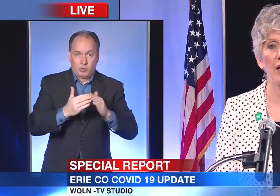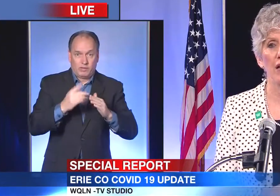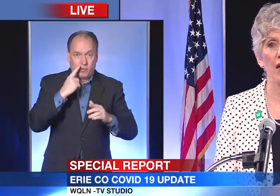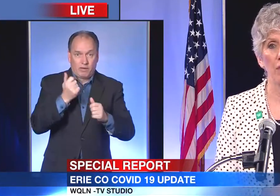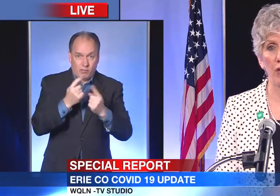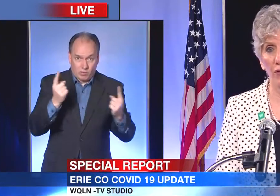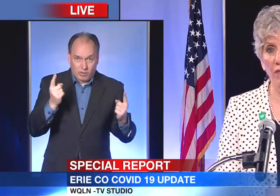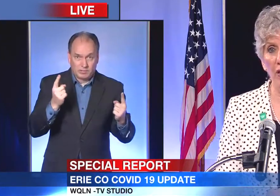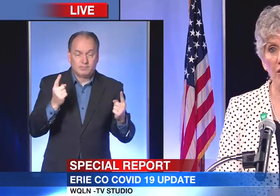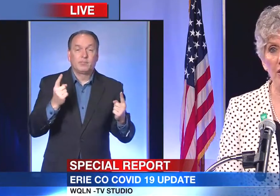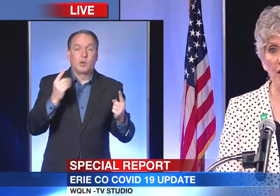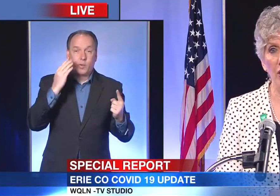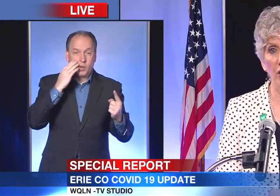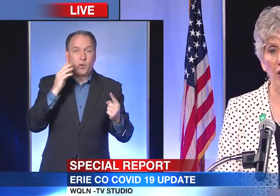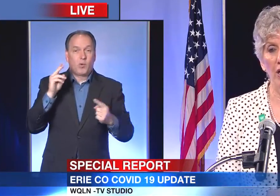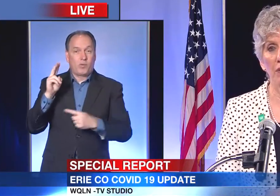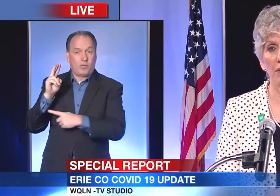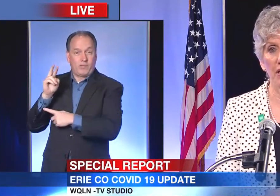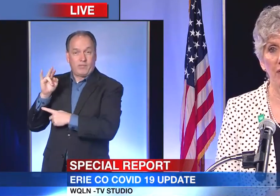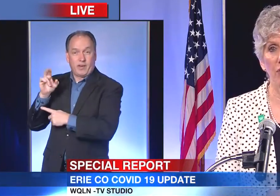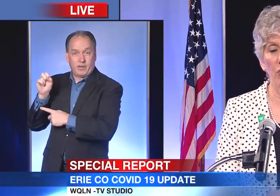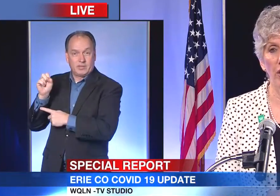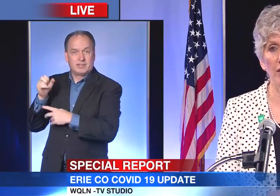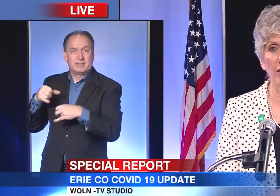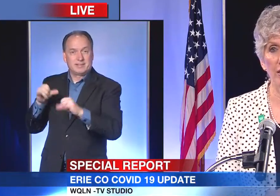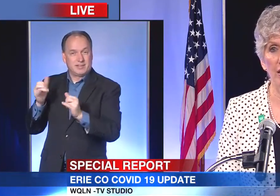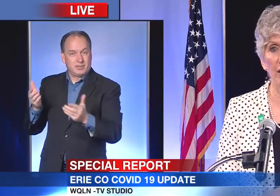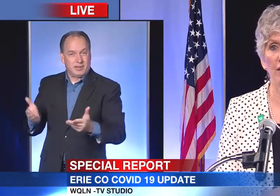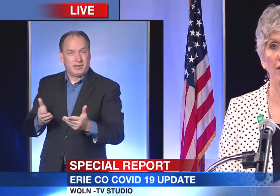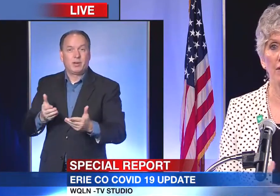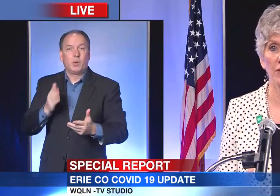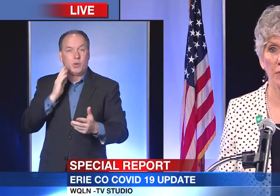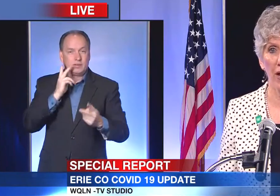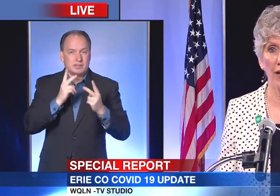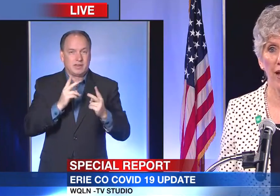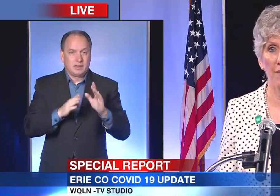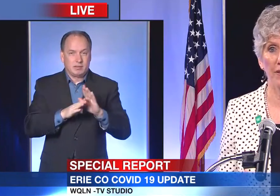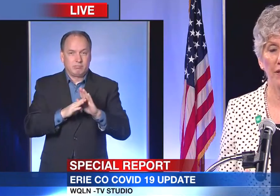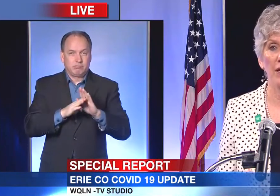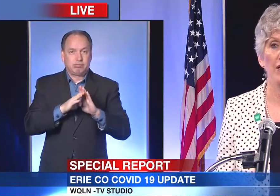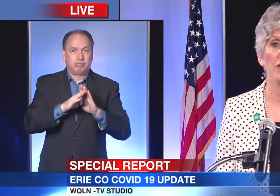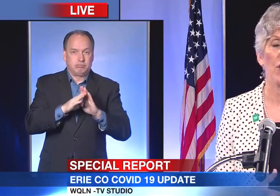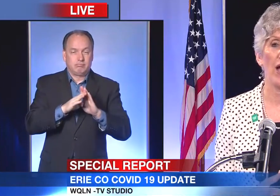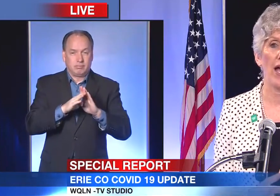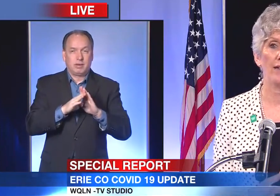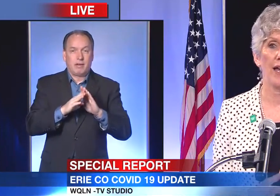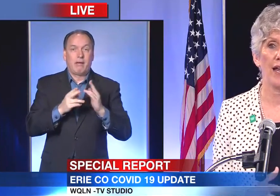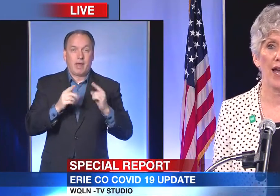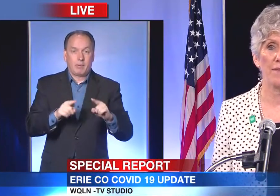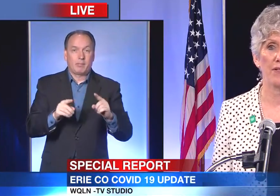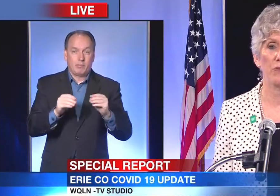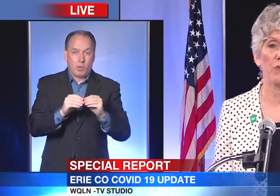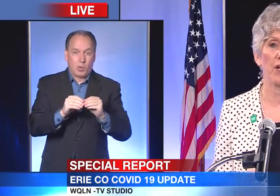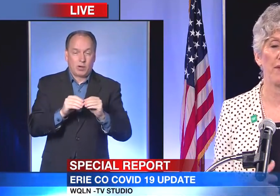WITH MORE PEOPLE IN OUR COMMUNITY FOR EACH ONE OF US, WE KNOW THE VIRUS IS HERE, AND WE BELIEVE WE'RE GOING TO SEE